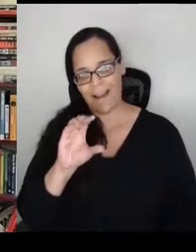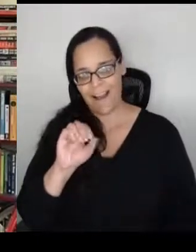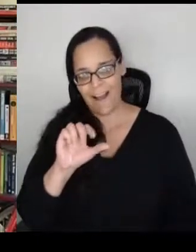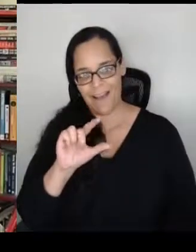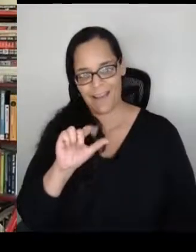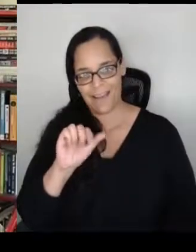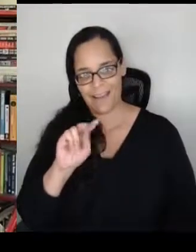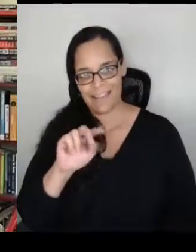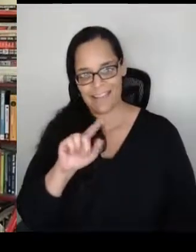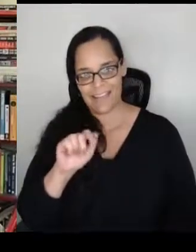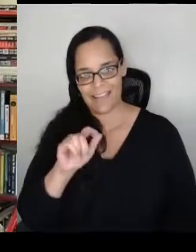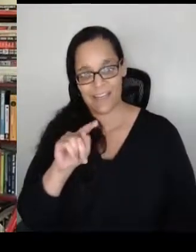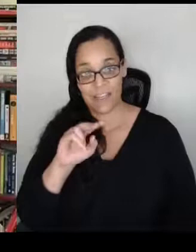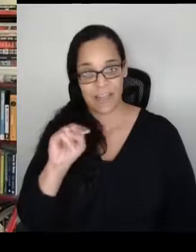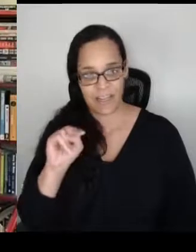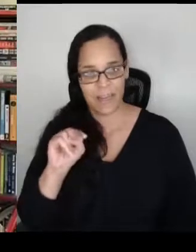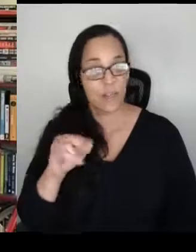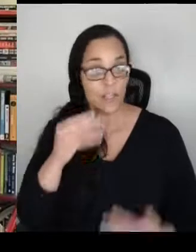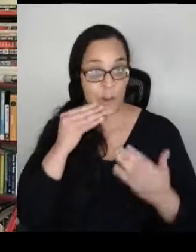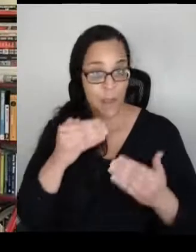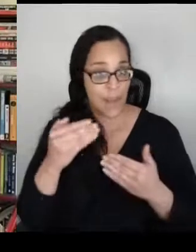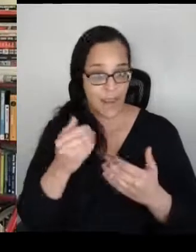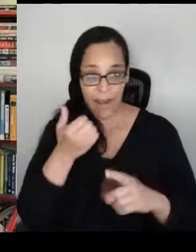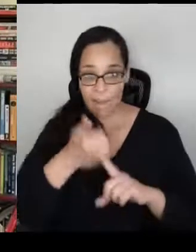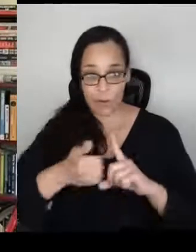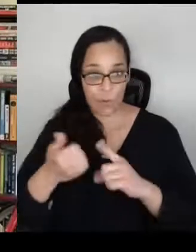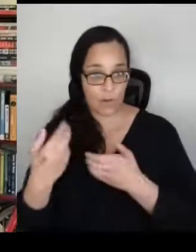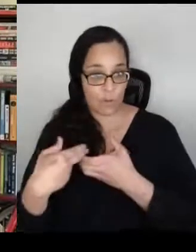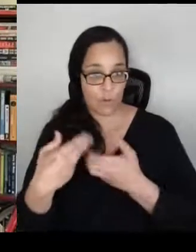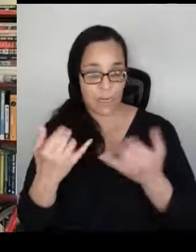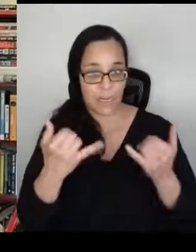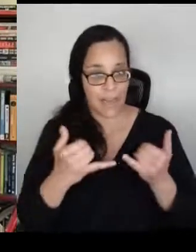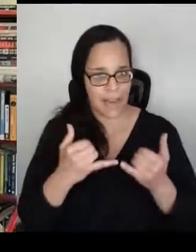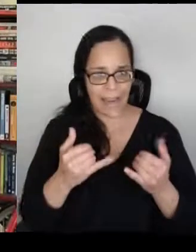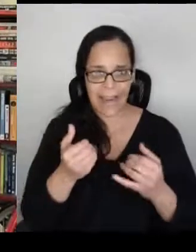and all of the people who've come before us and the struggle for liberation and the full expression